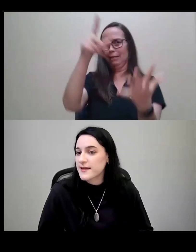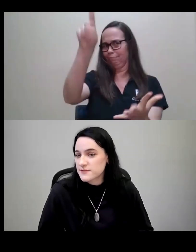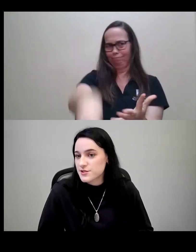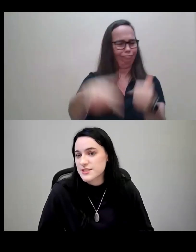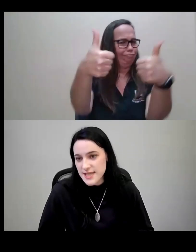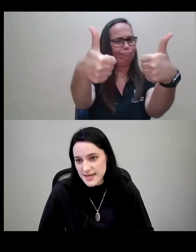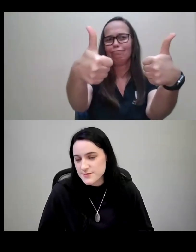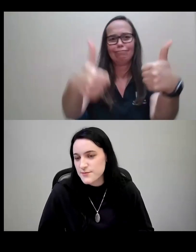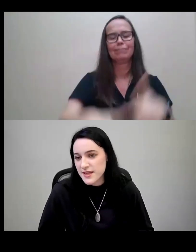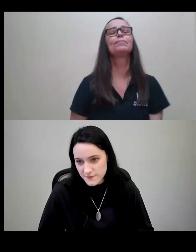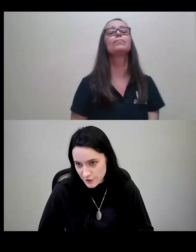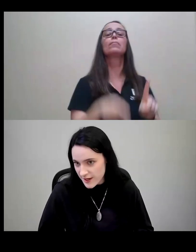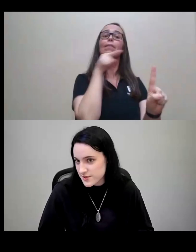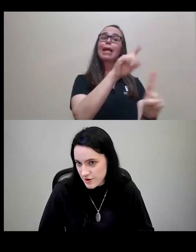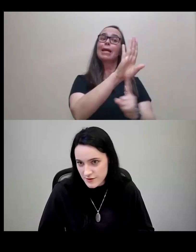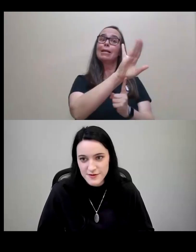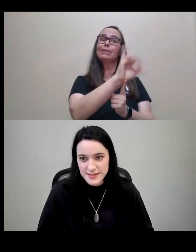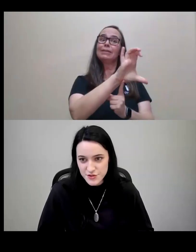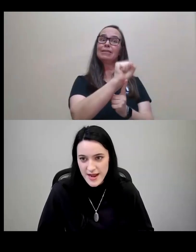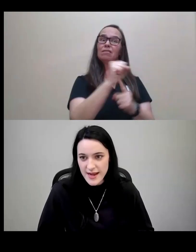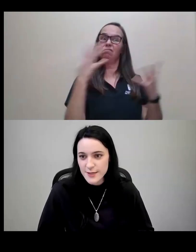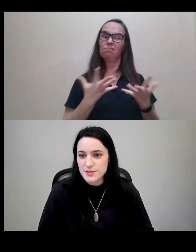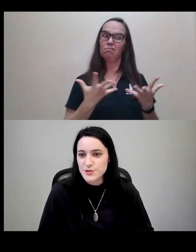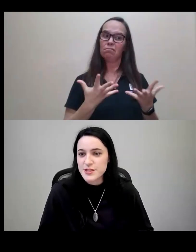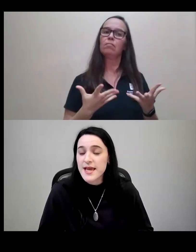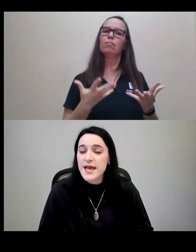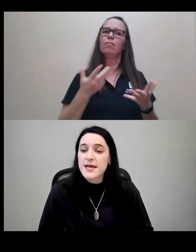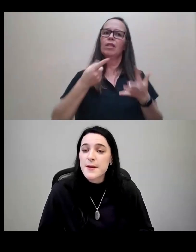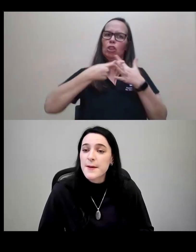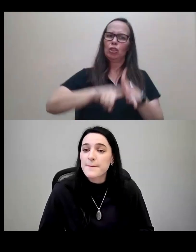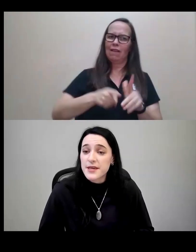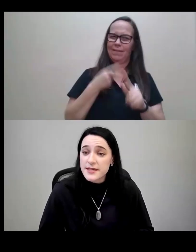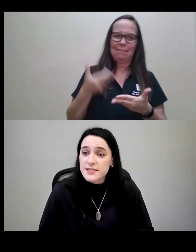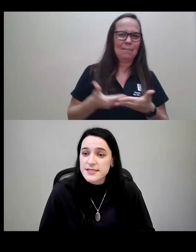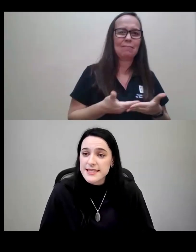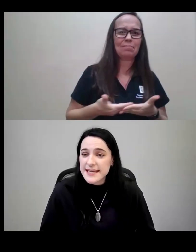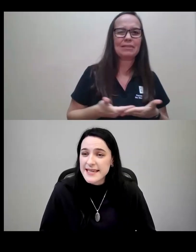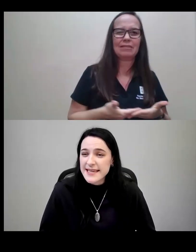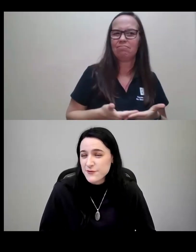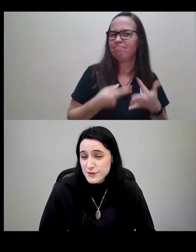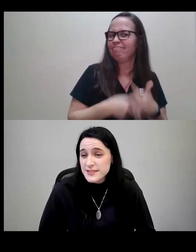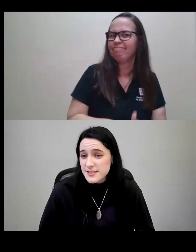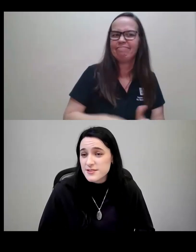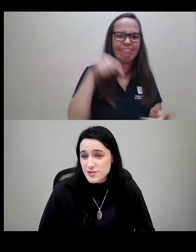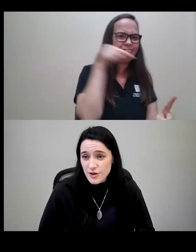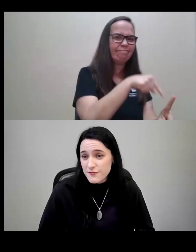Beautiful answers. Yes, many of you guys are on the right track. Absolutely. BICS really does